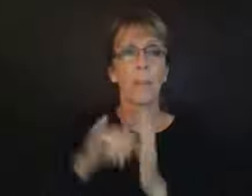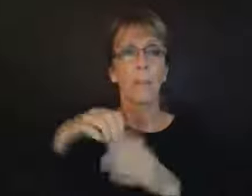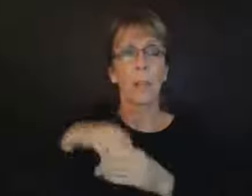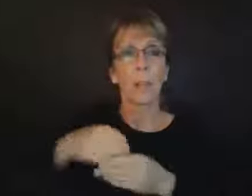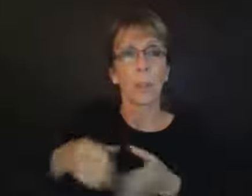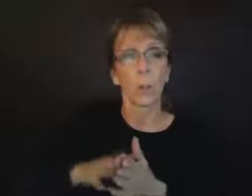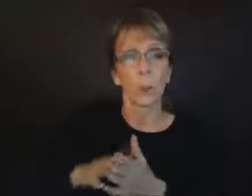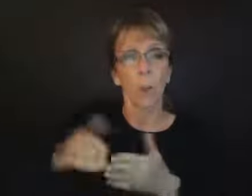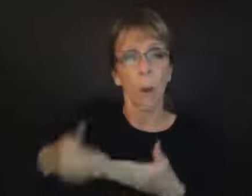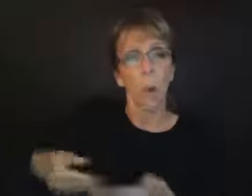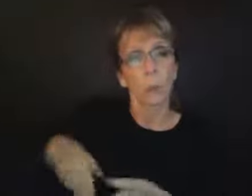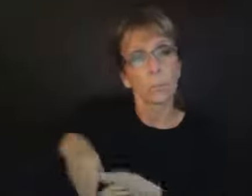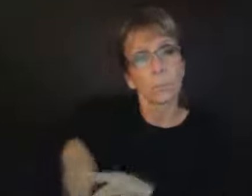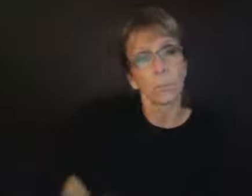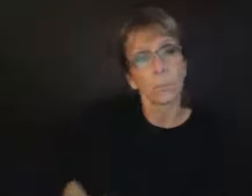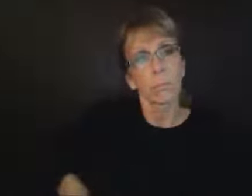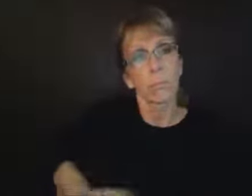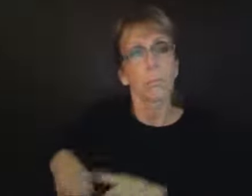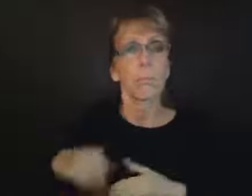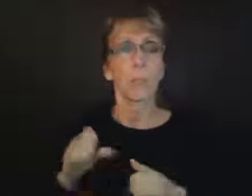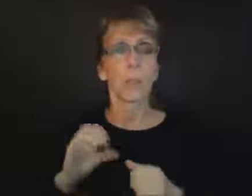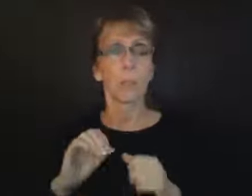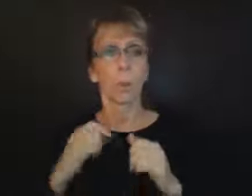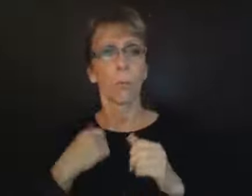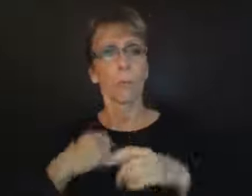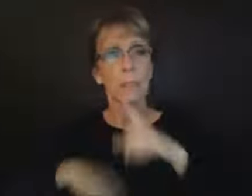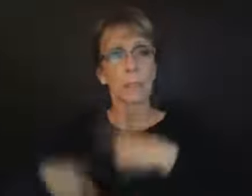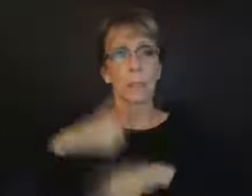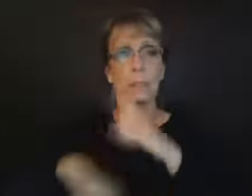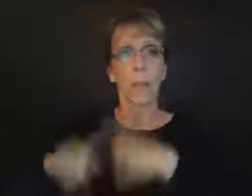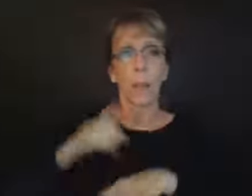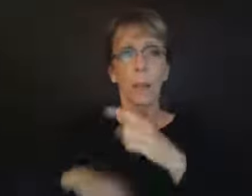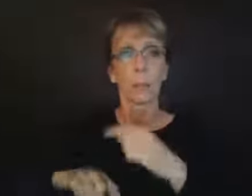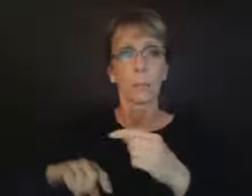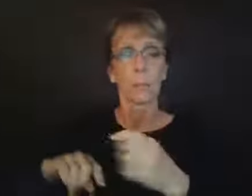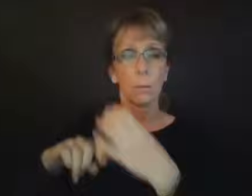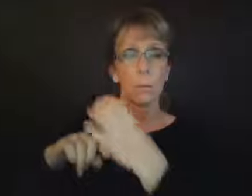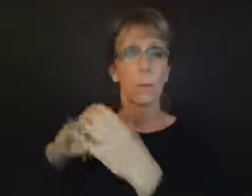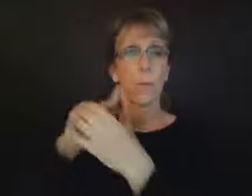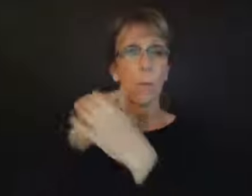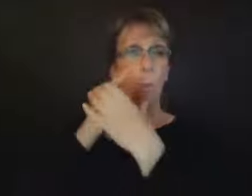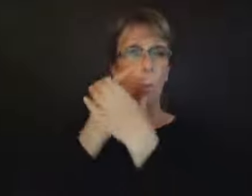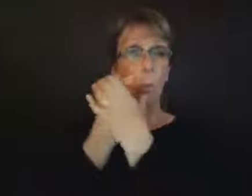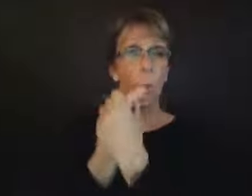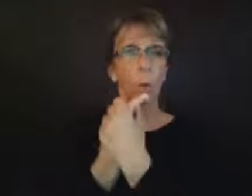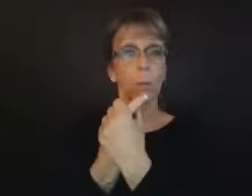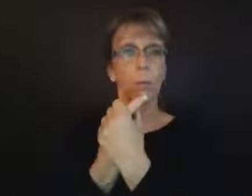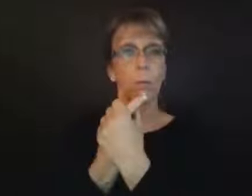used when you keep your bills in your wallet. I might need to sign the amount -